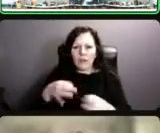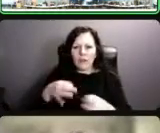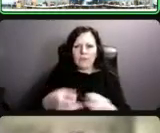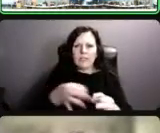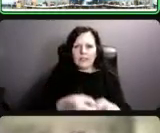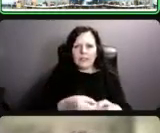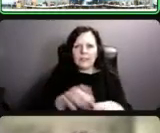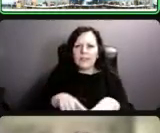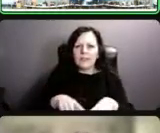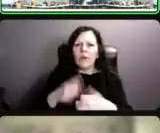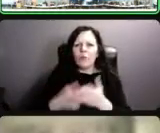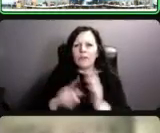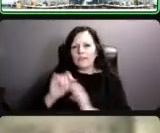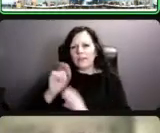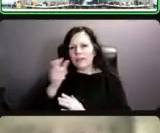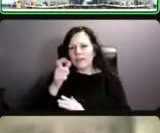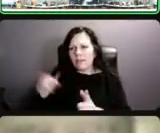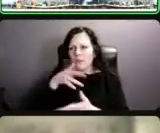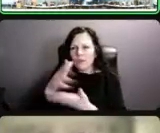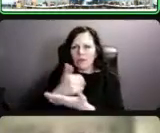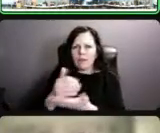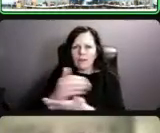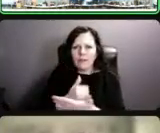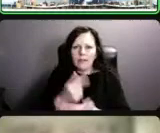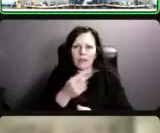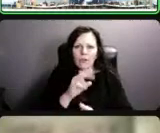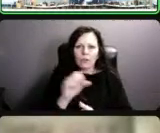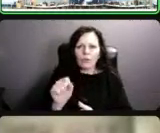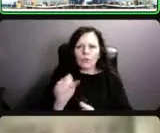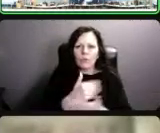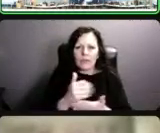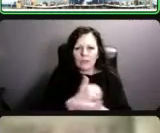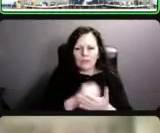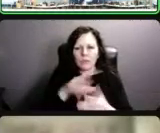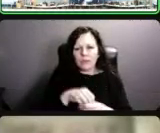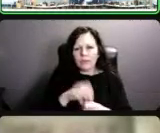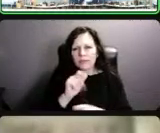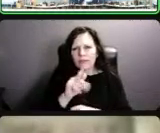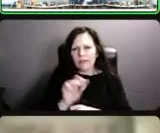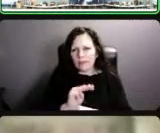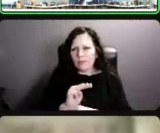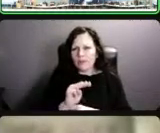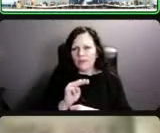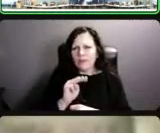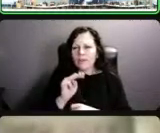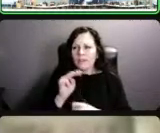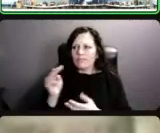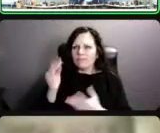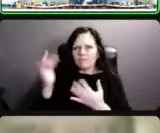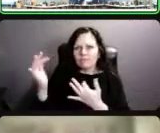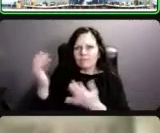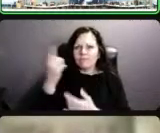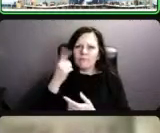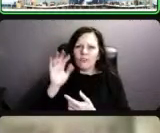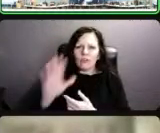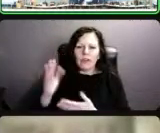CONTINUING UPDATED NUMBERS